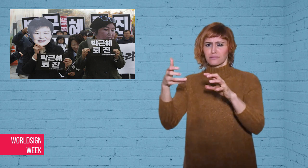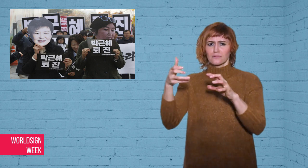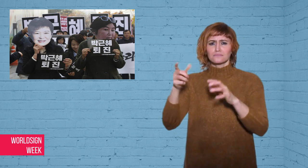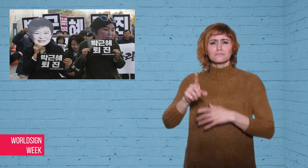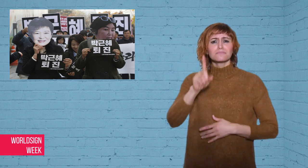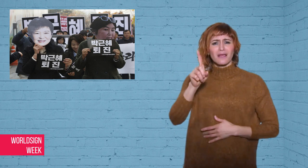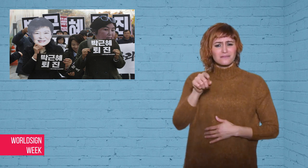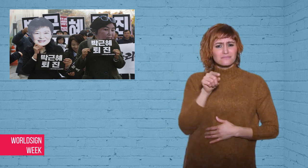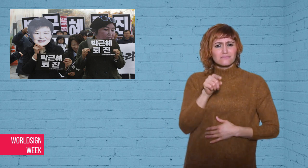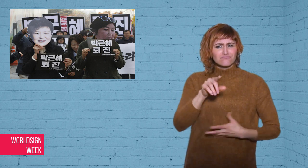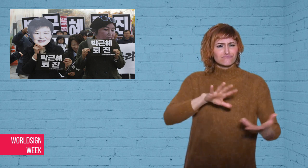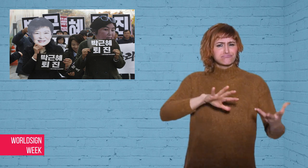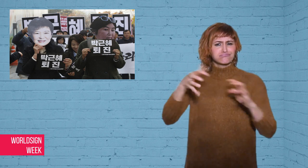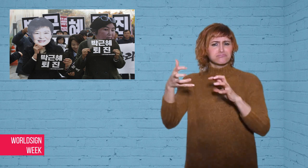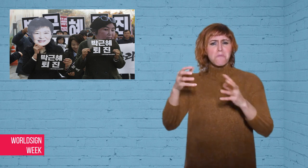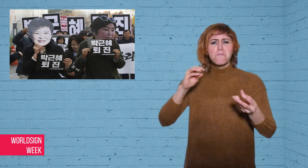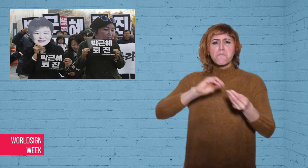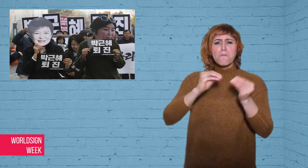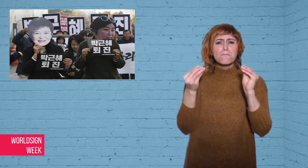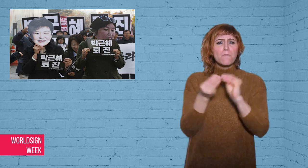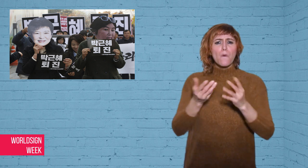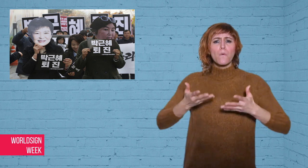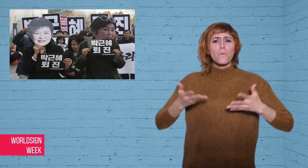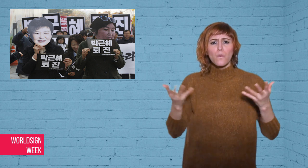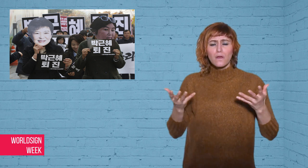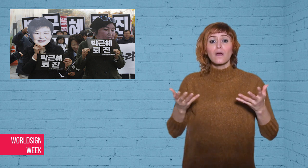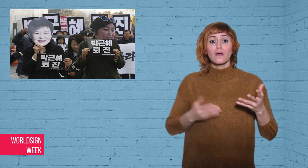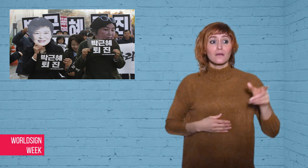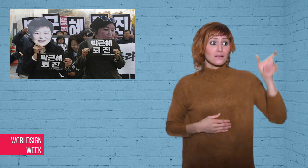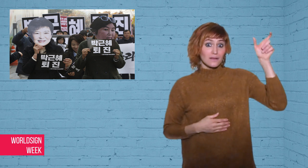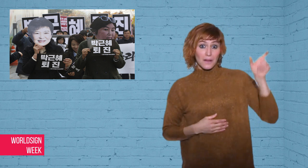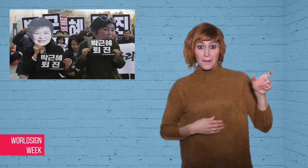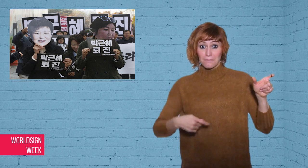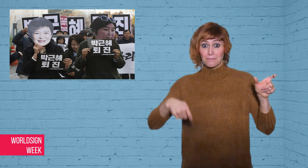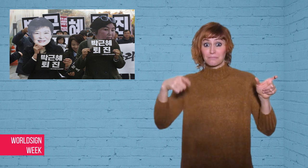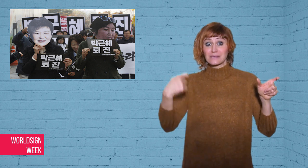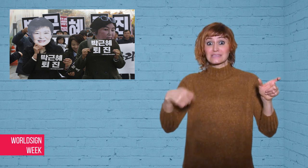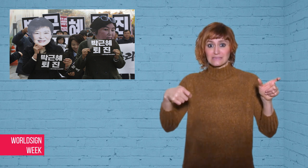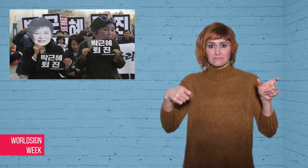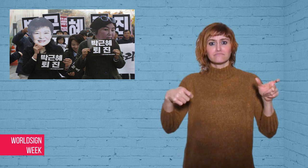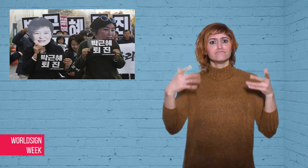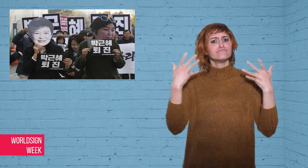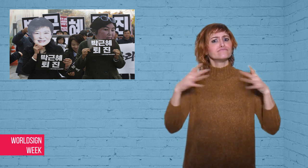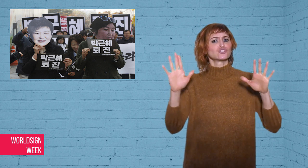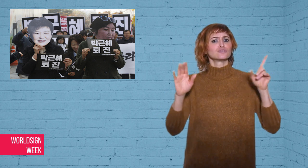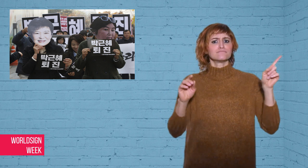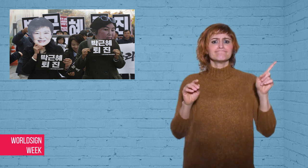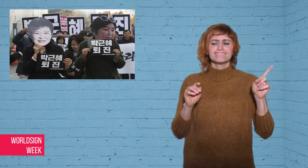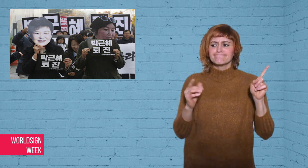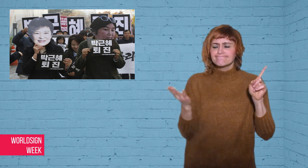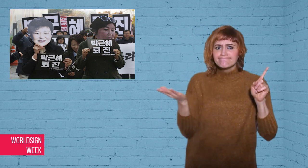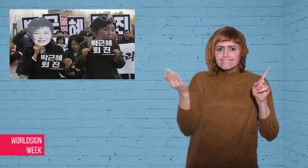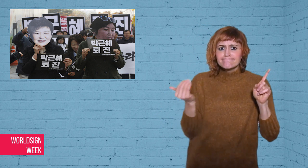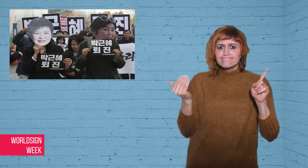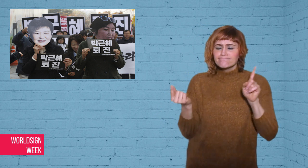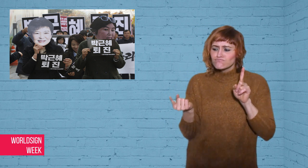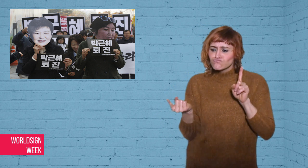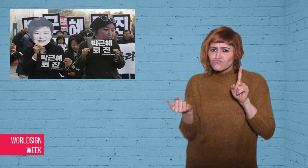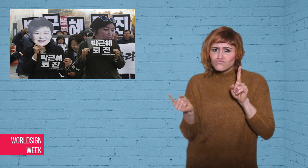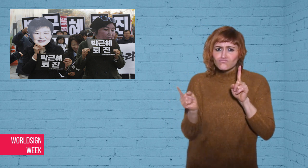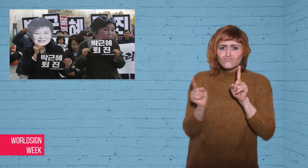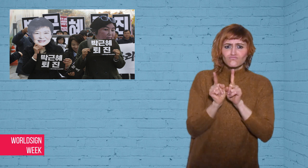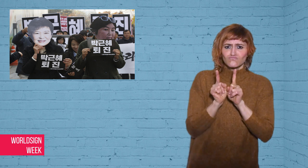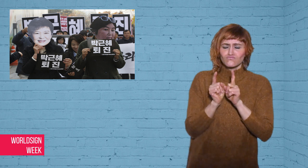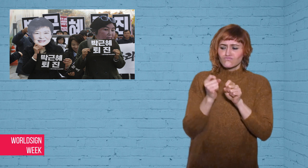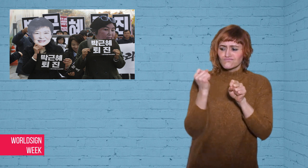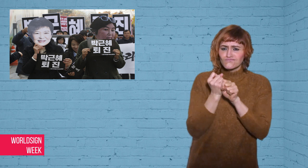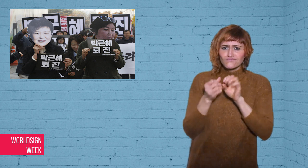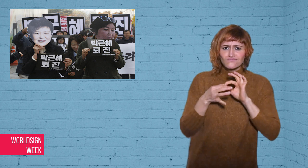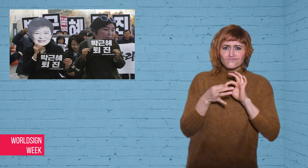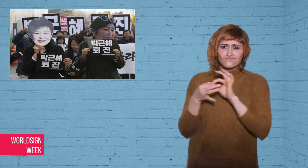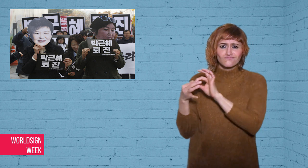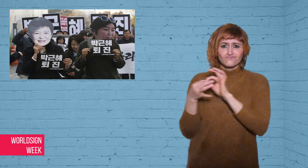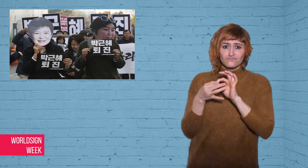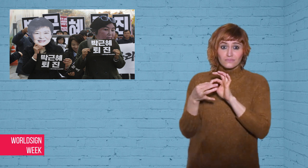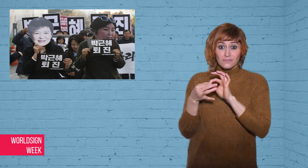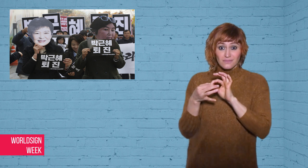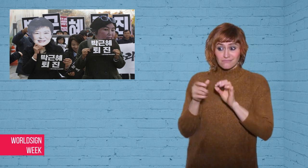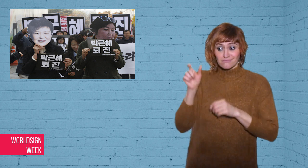political scandal, when it was discovered she